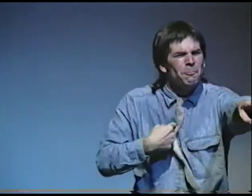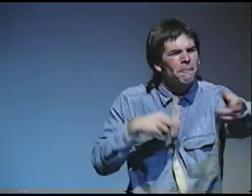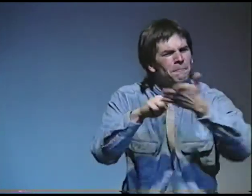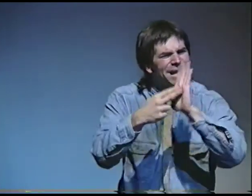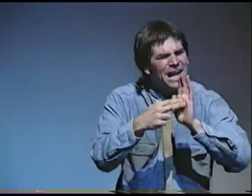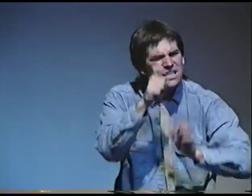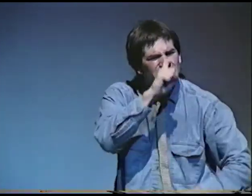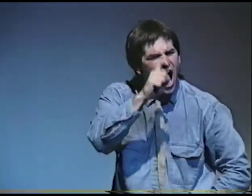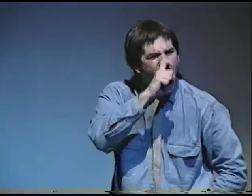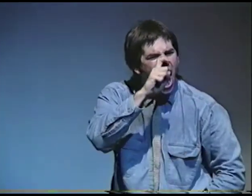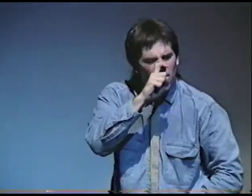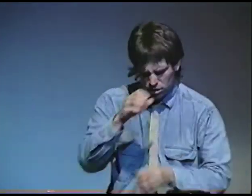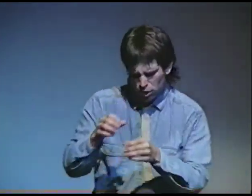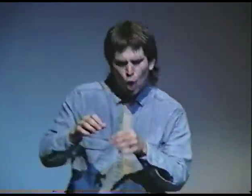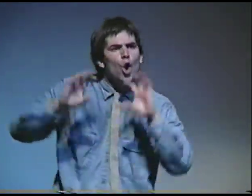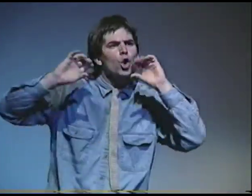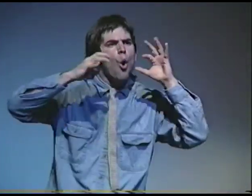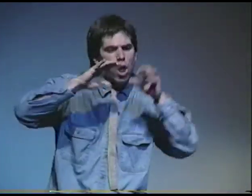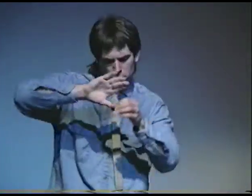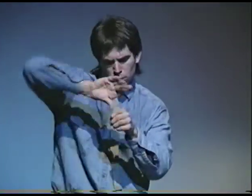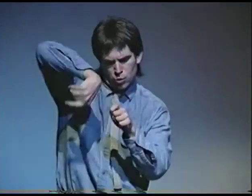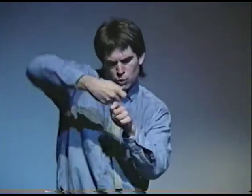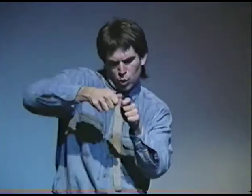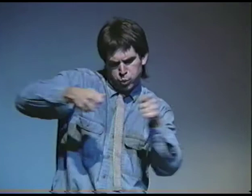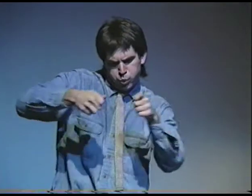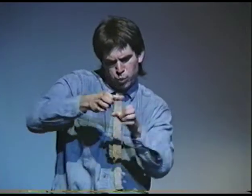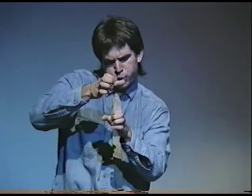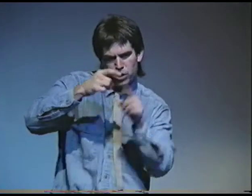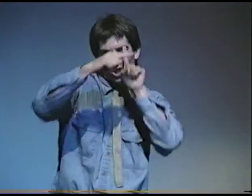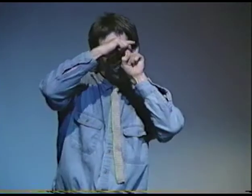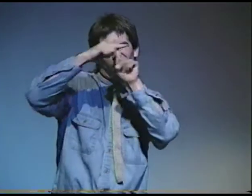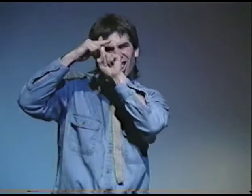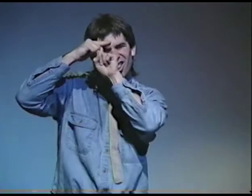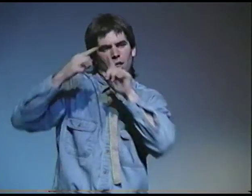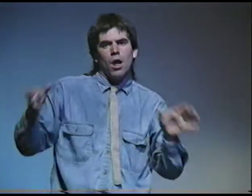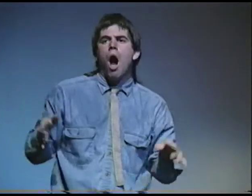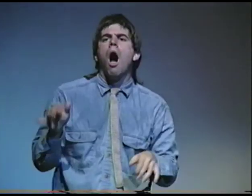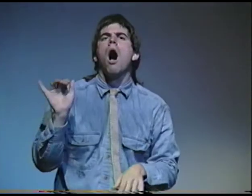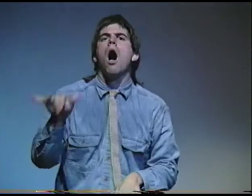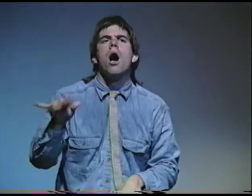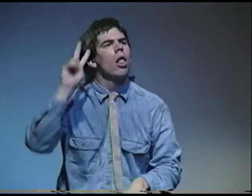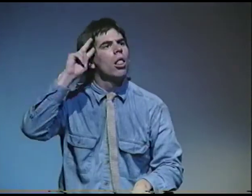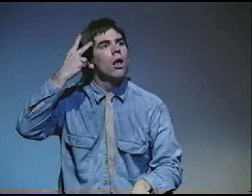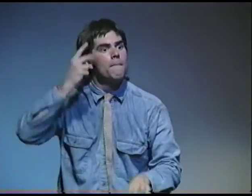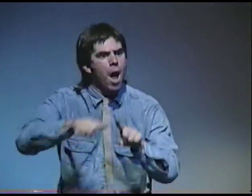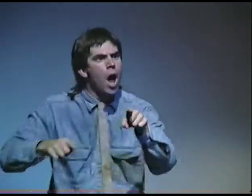And I said, no, wait a minute, I meant a doll, a corn doll.